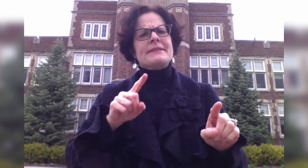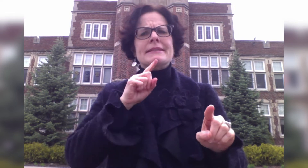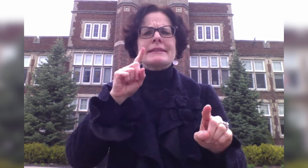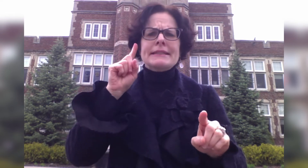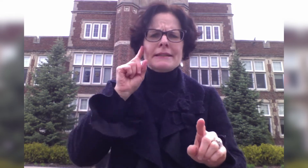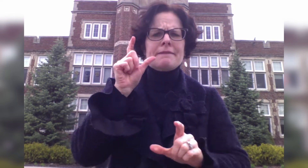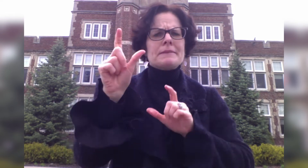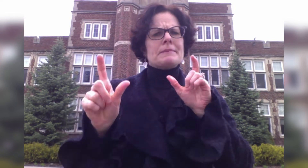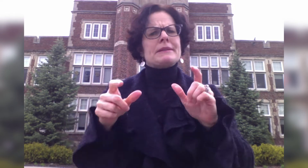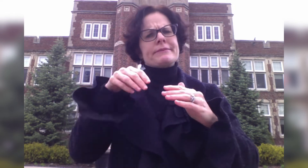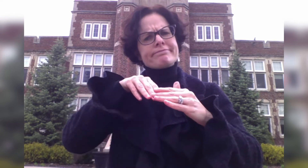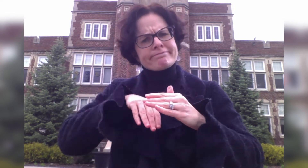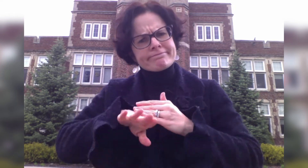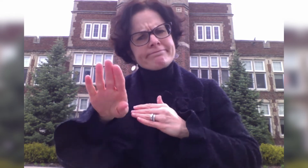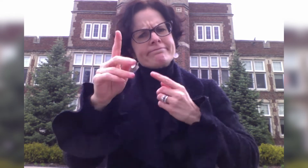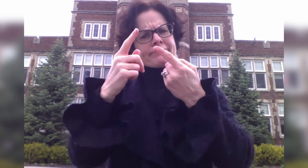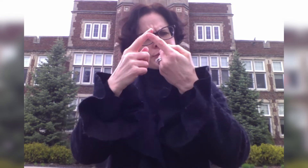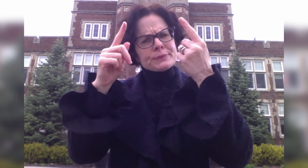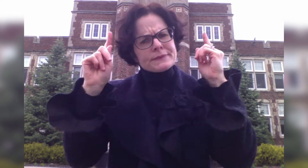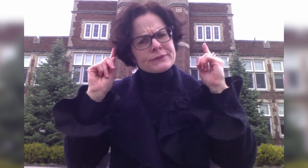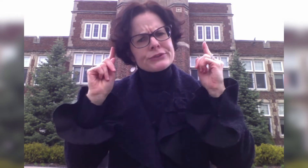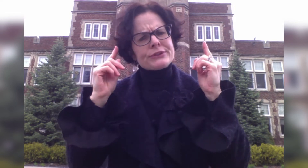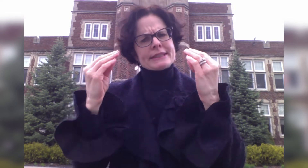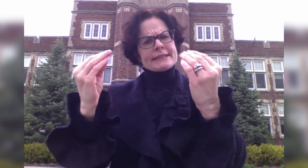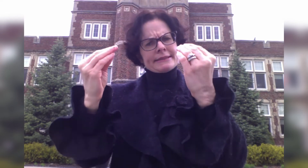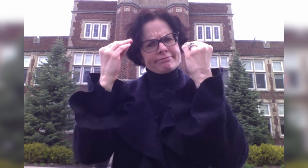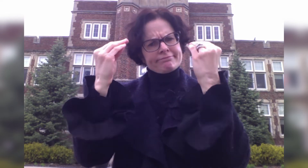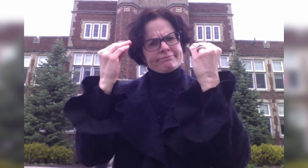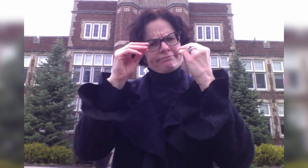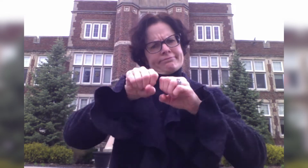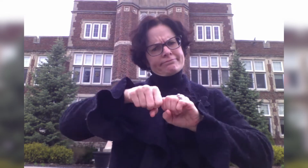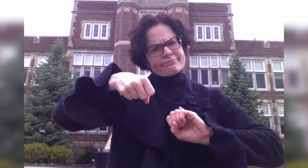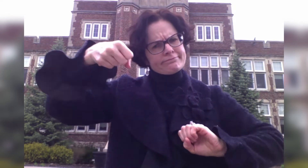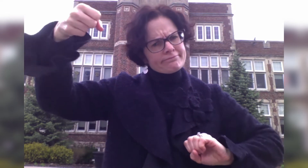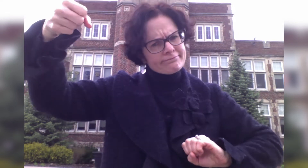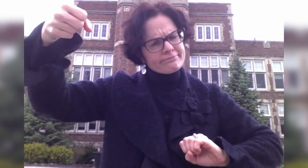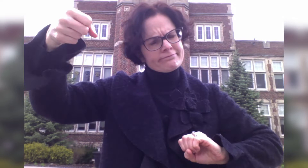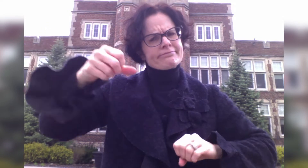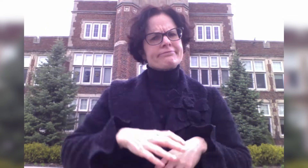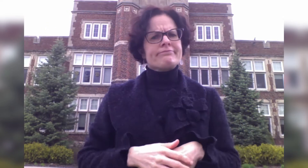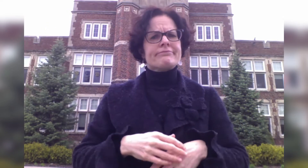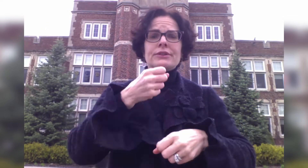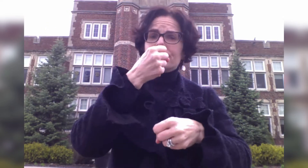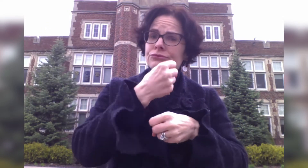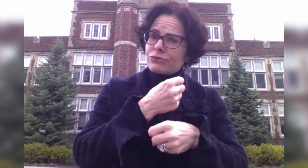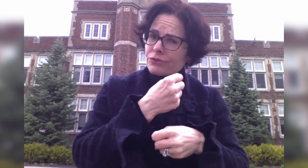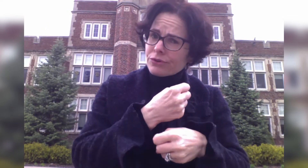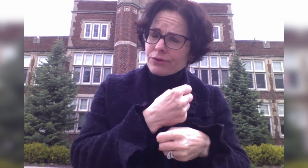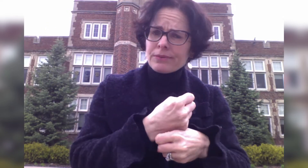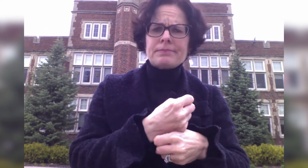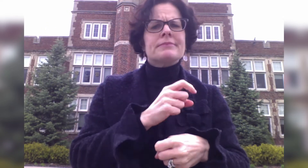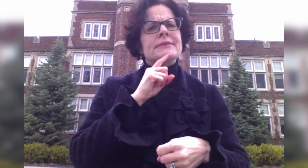to enter university and obtain their degrees and for work, priority should